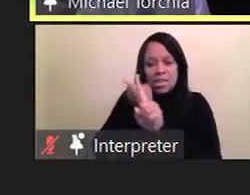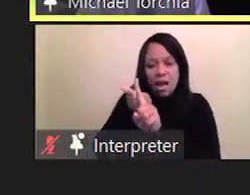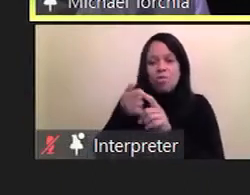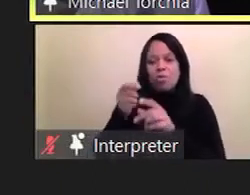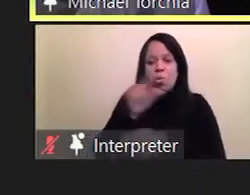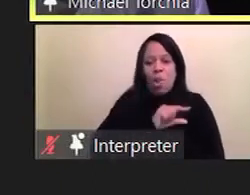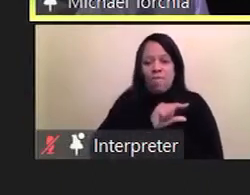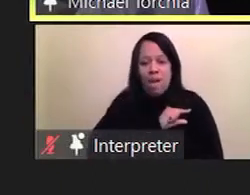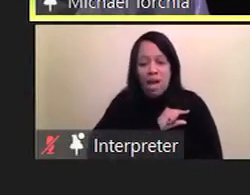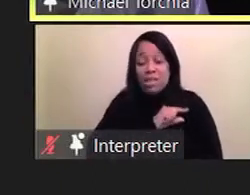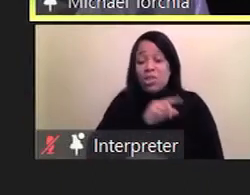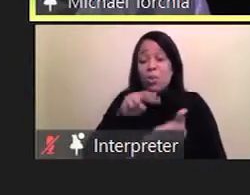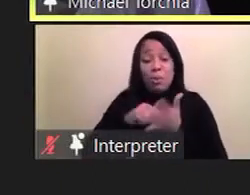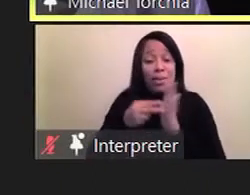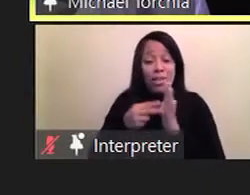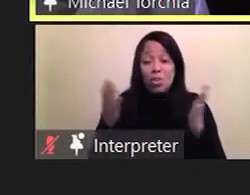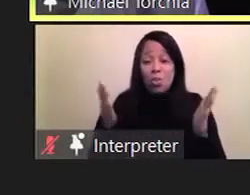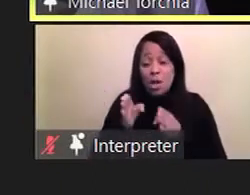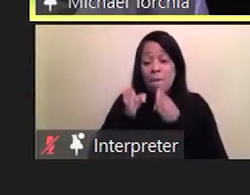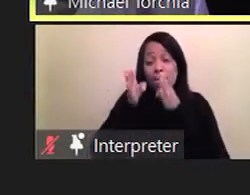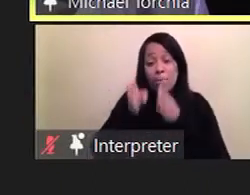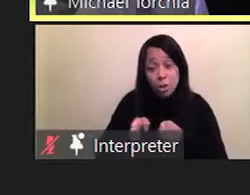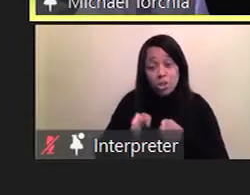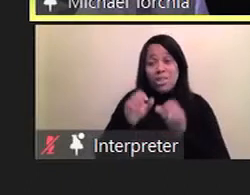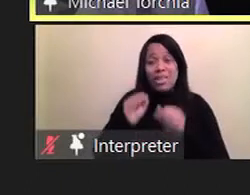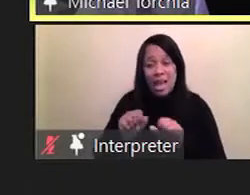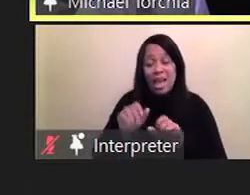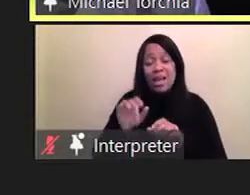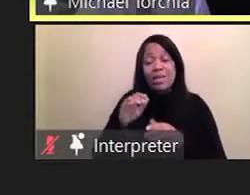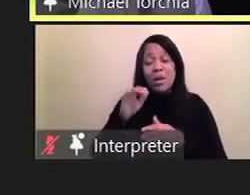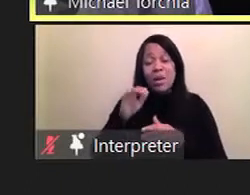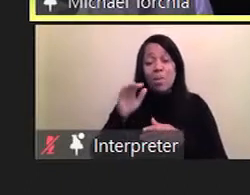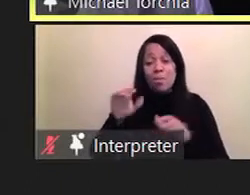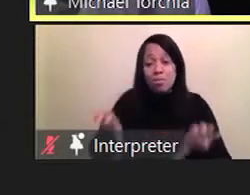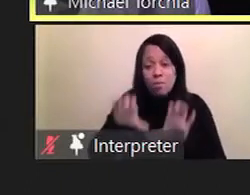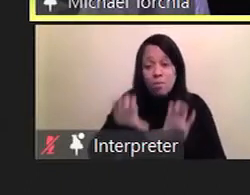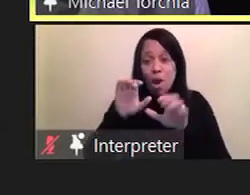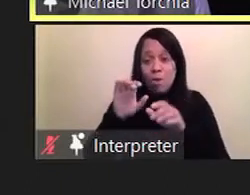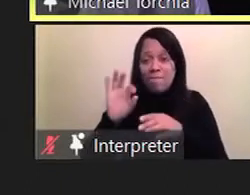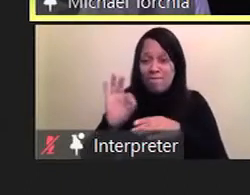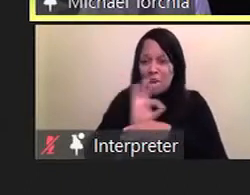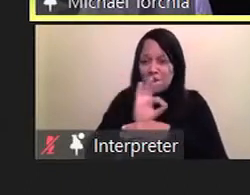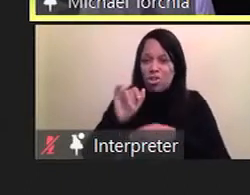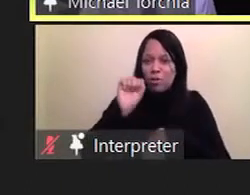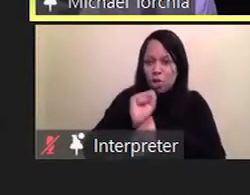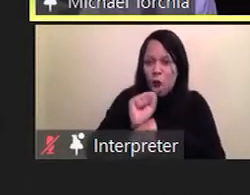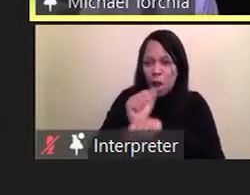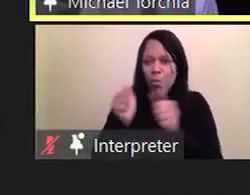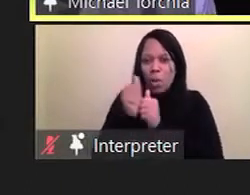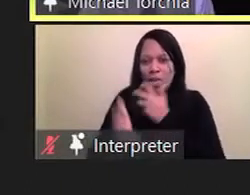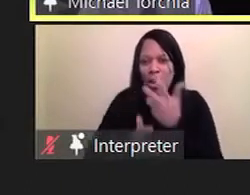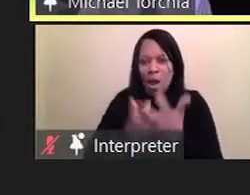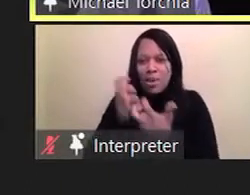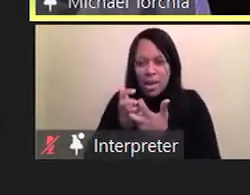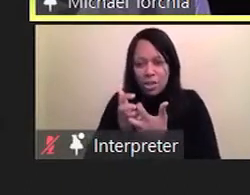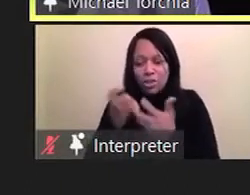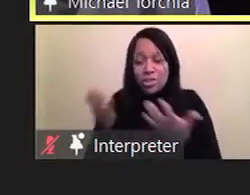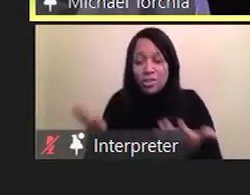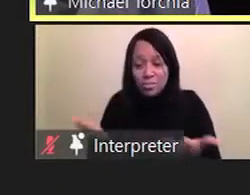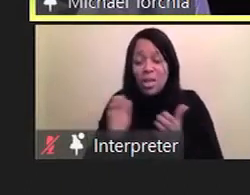can perform the essential functions of the job. And you might say, oh, well, thank you, Congress, for that clarification.